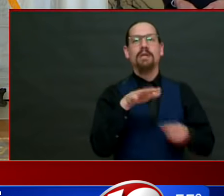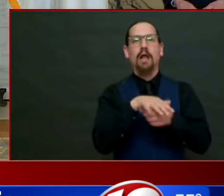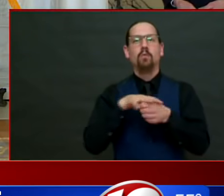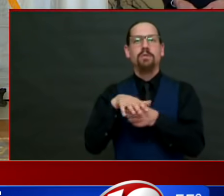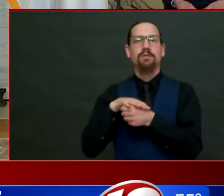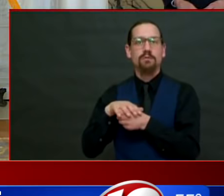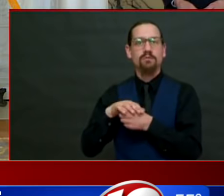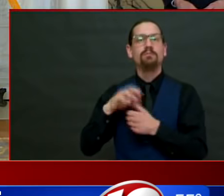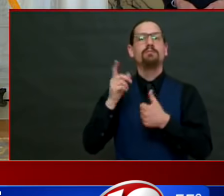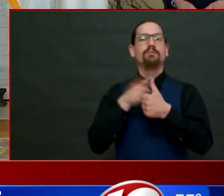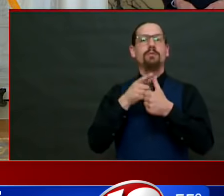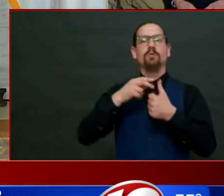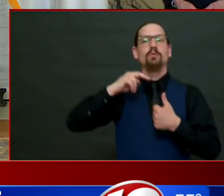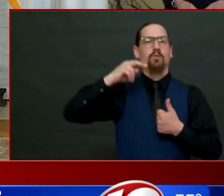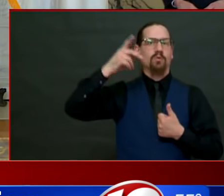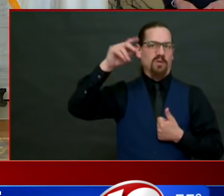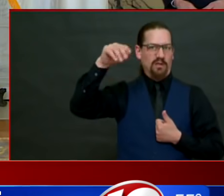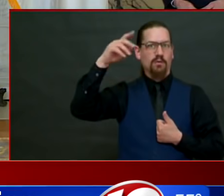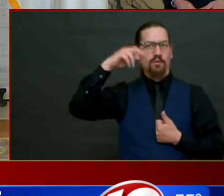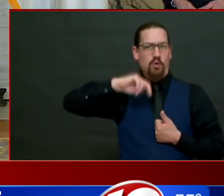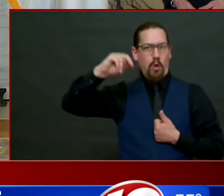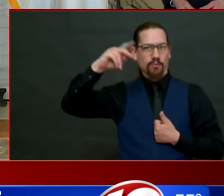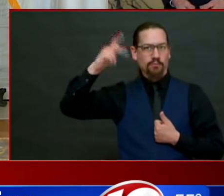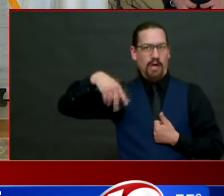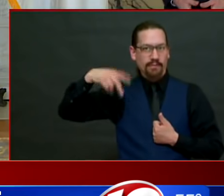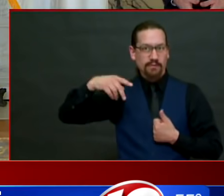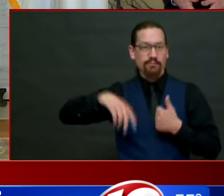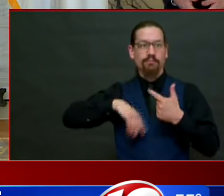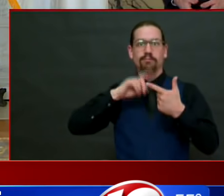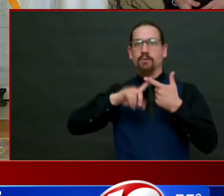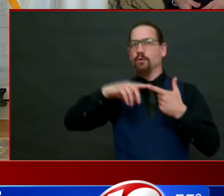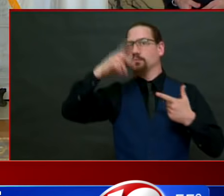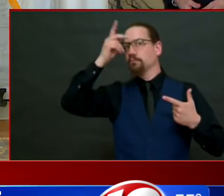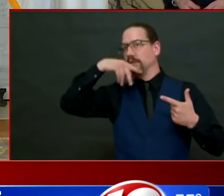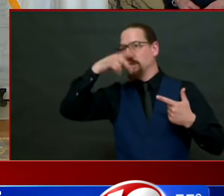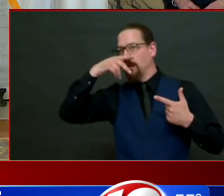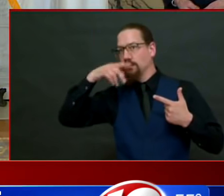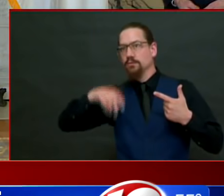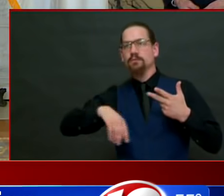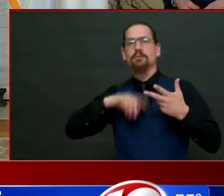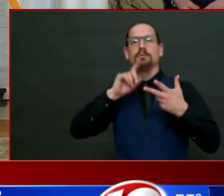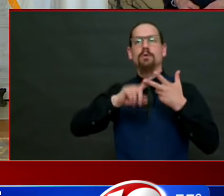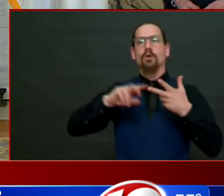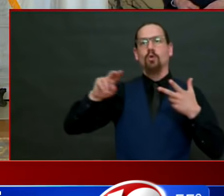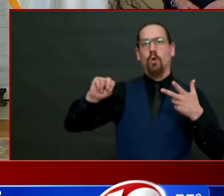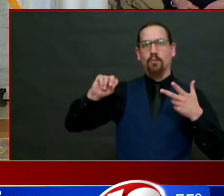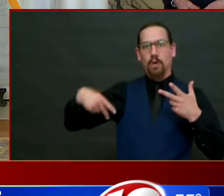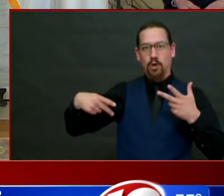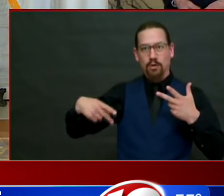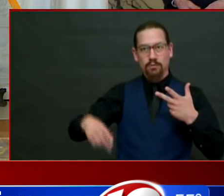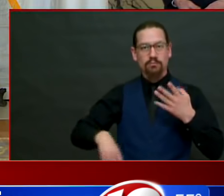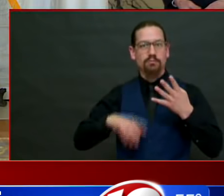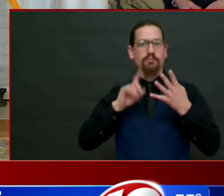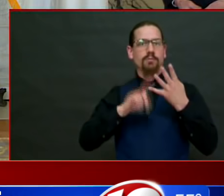WE WILL BE DOING THIS INITIALLY AT FOUR STOP & SHOP LOCATIONS. NORTH PROVIDENCE, PAWTUCKET, CRANSTON AND NEWPORT.